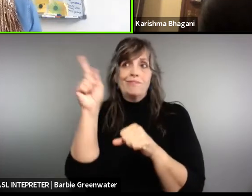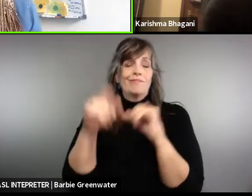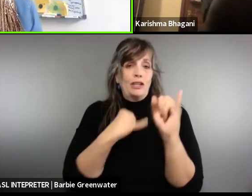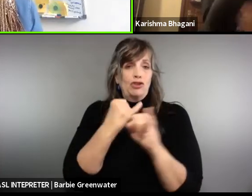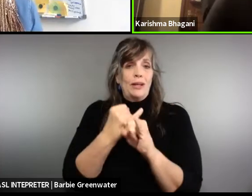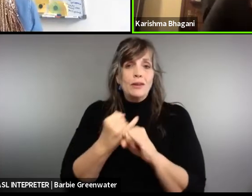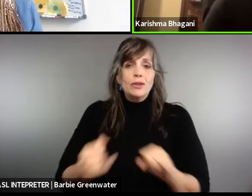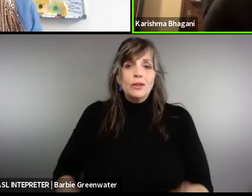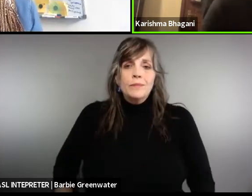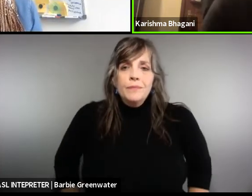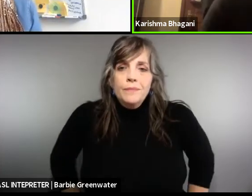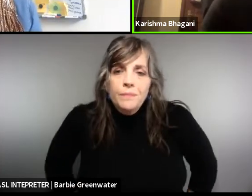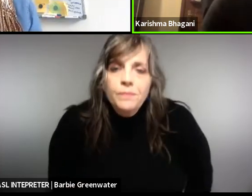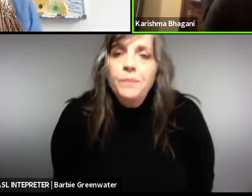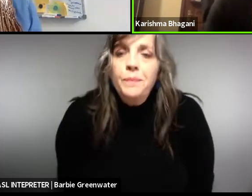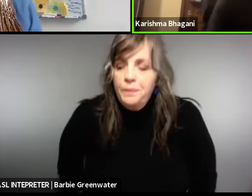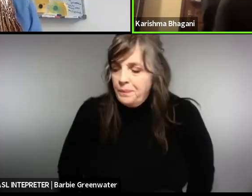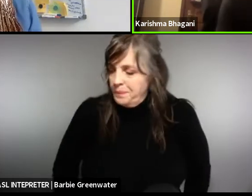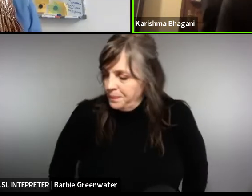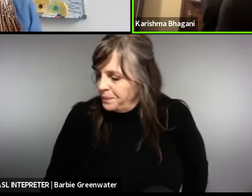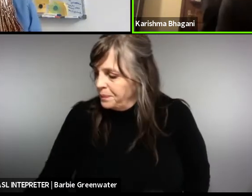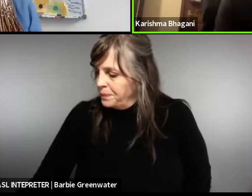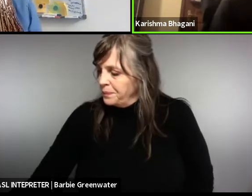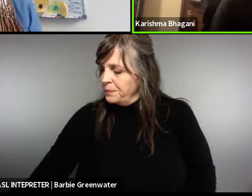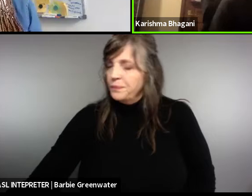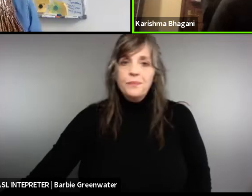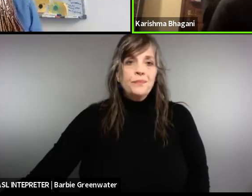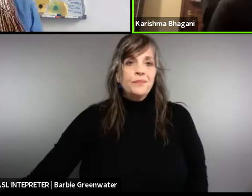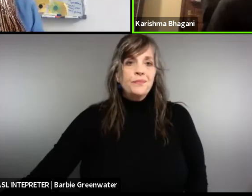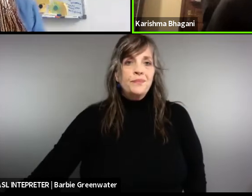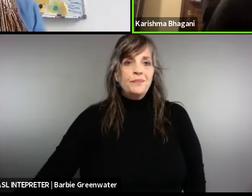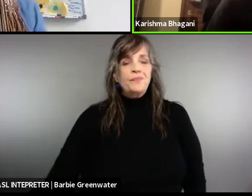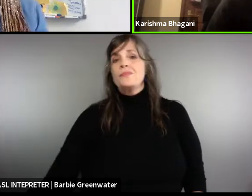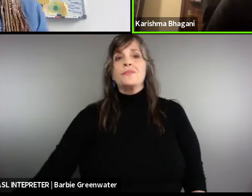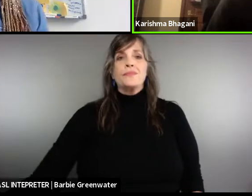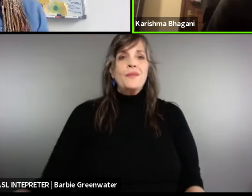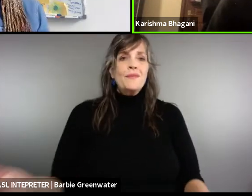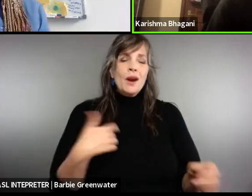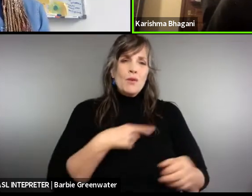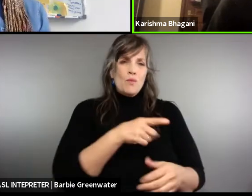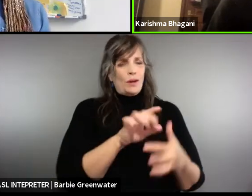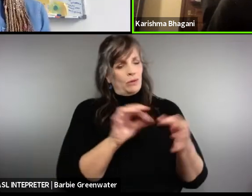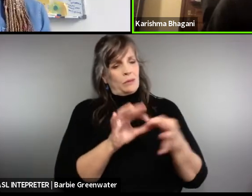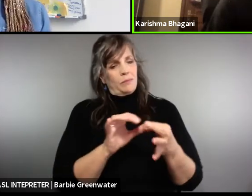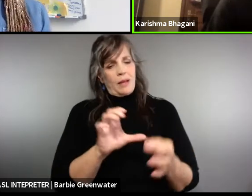Yeah I mean, I hear you as you speak about criticism as well. I hear you talking about even changing our standards, right?